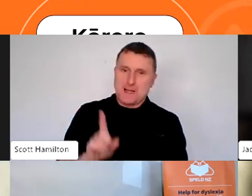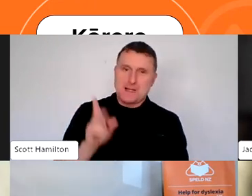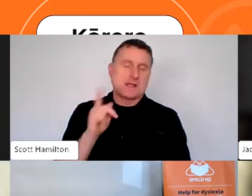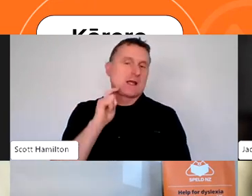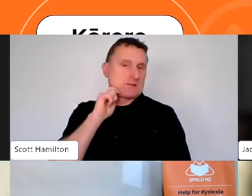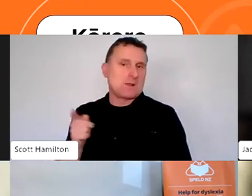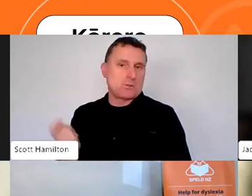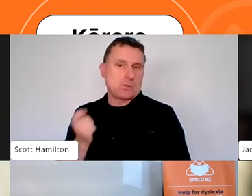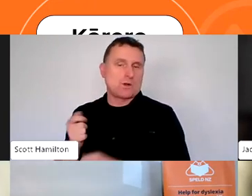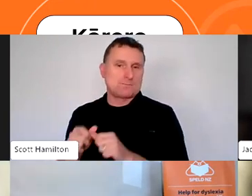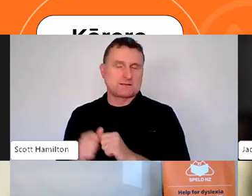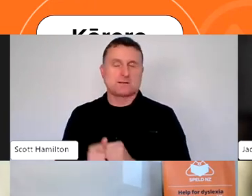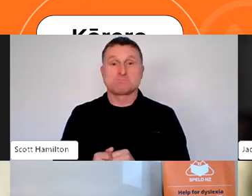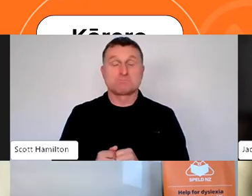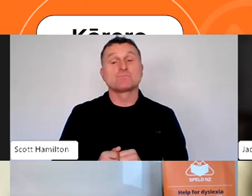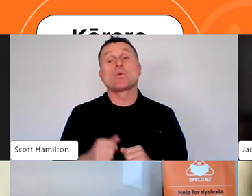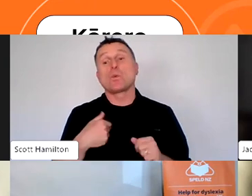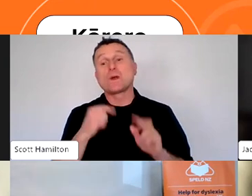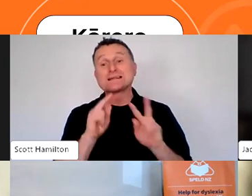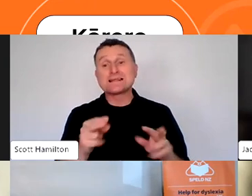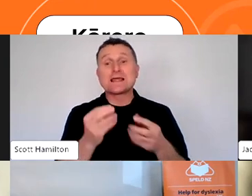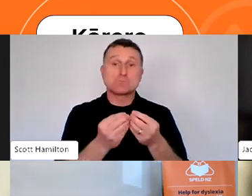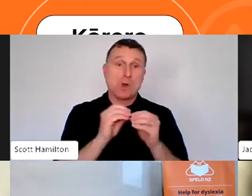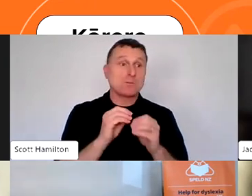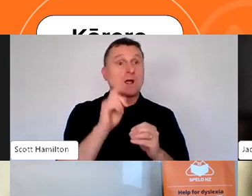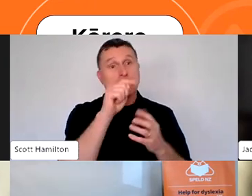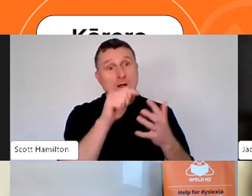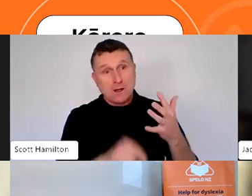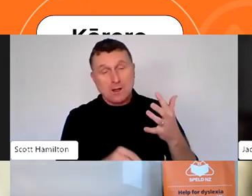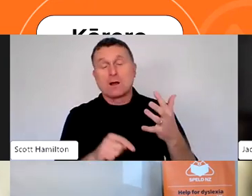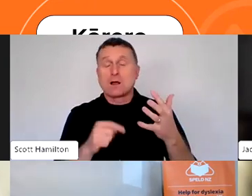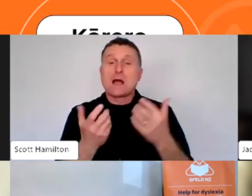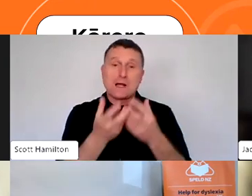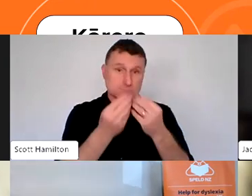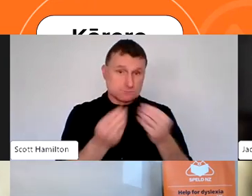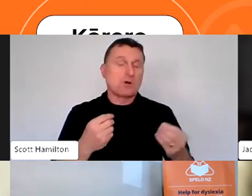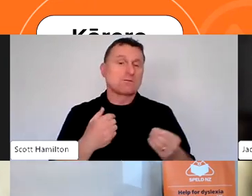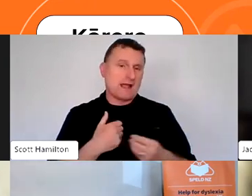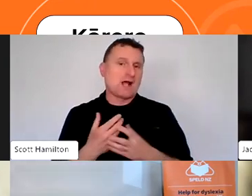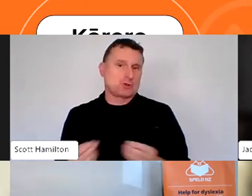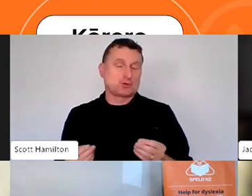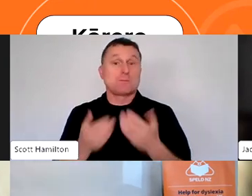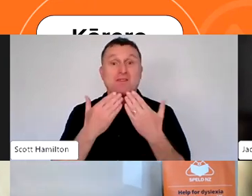of the problems that we're seeing in the system, yeah. But thank you very much for having me be part of this panel, I've really